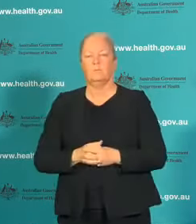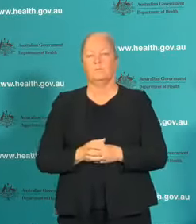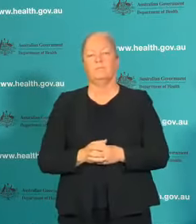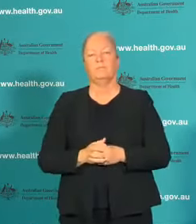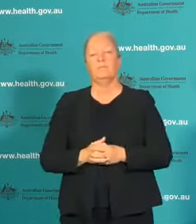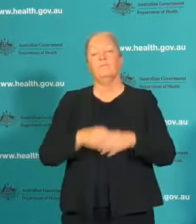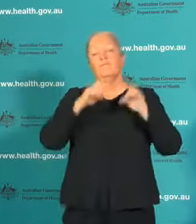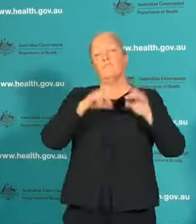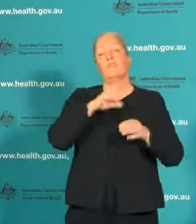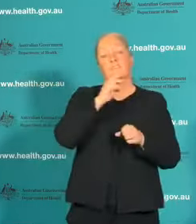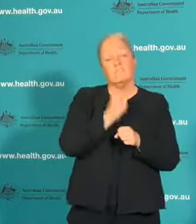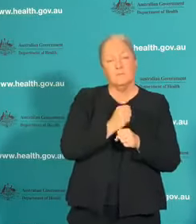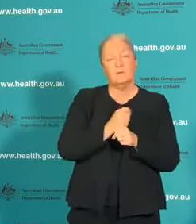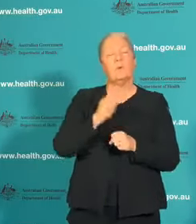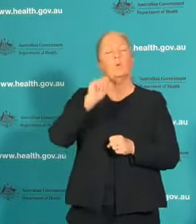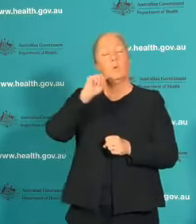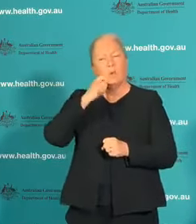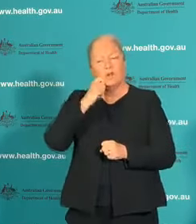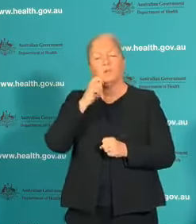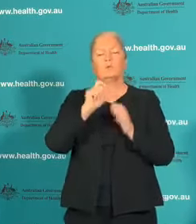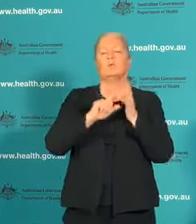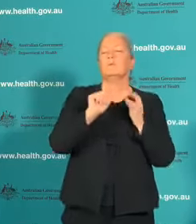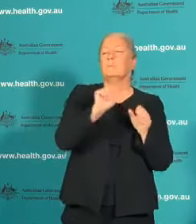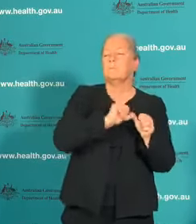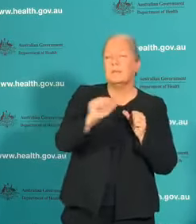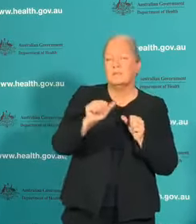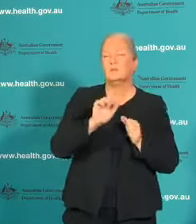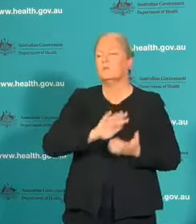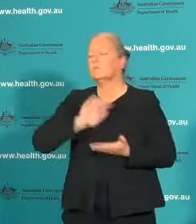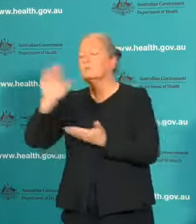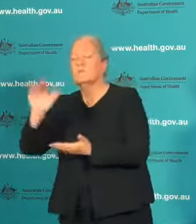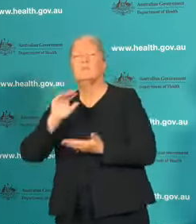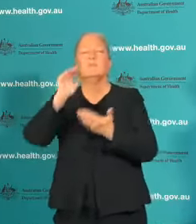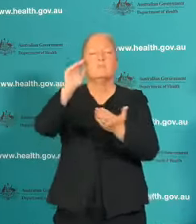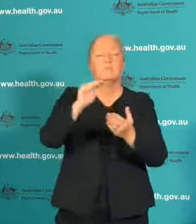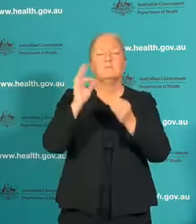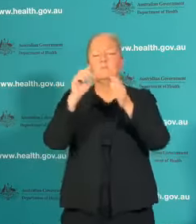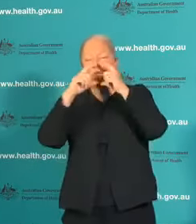states and territories for masks both surgical masks and respirator P2/